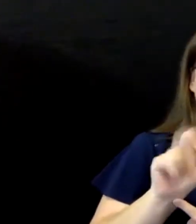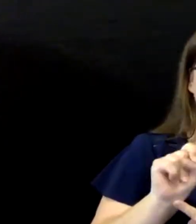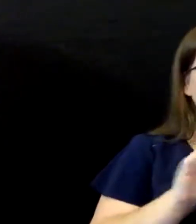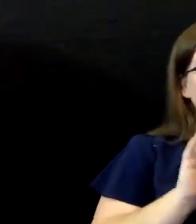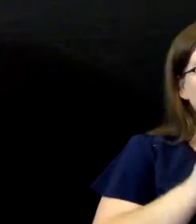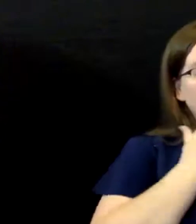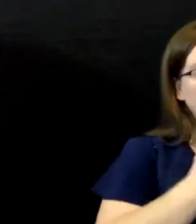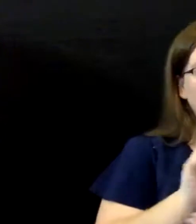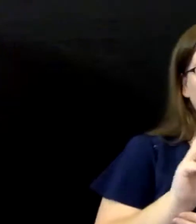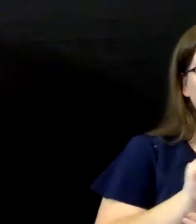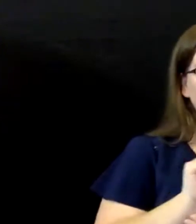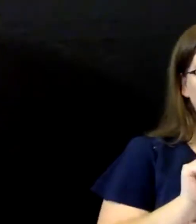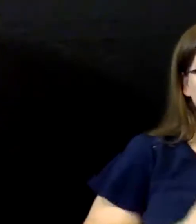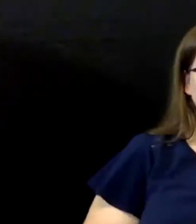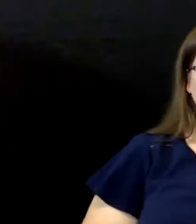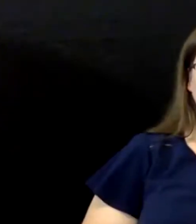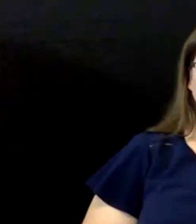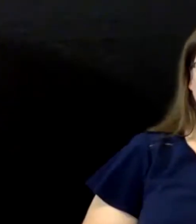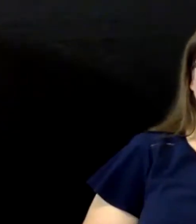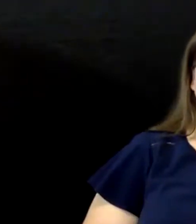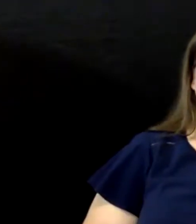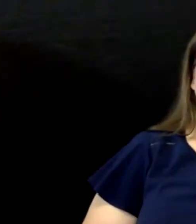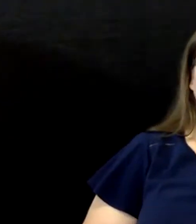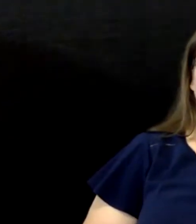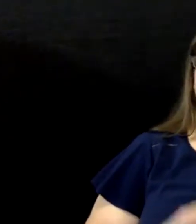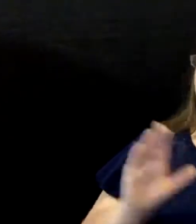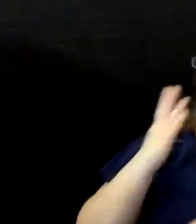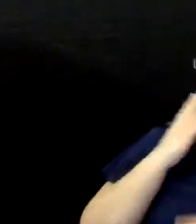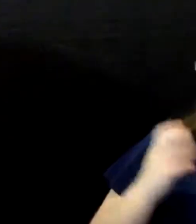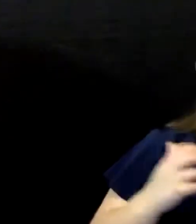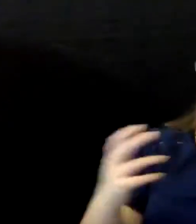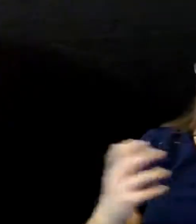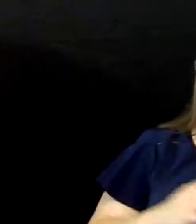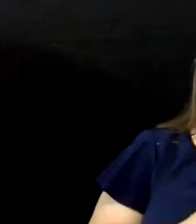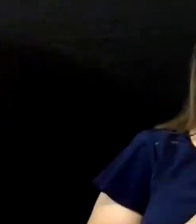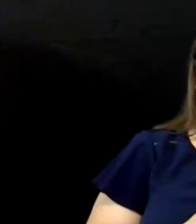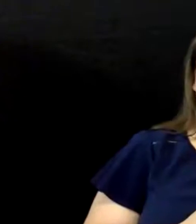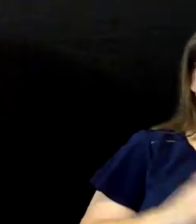Sean: Great, thank you very much. I am excited to be here and thank you